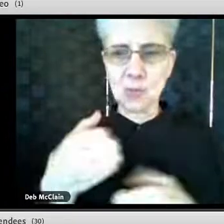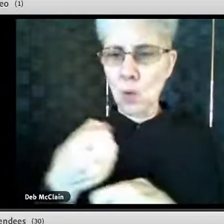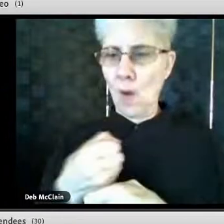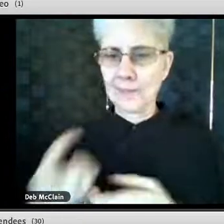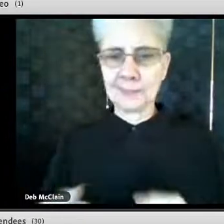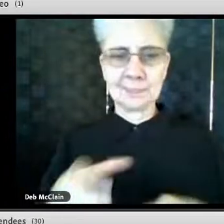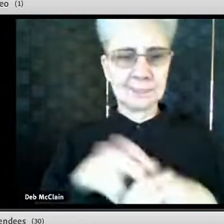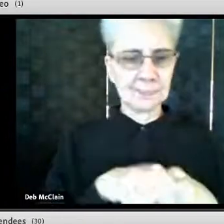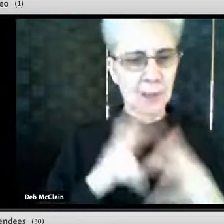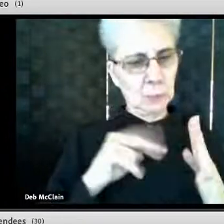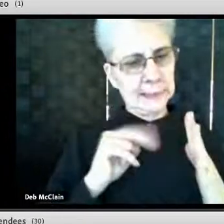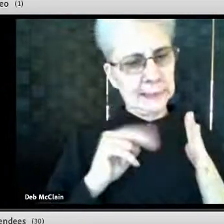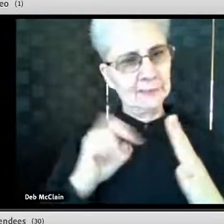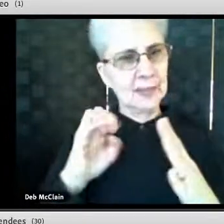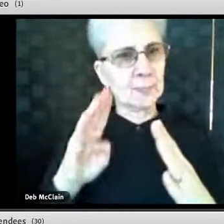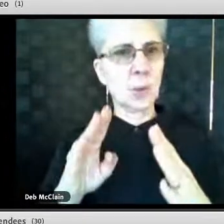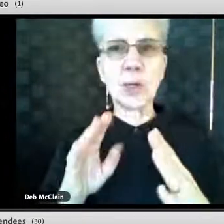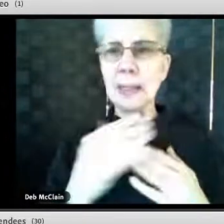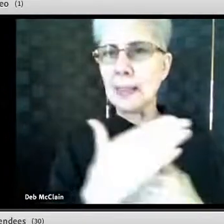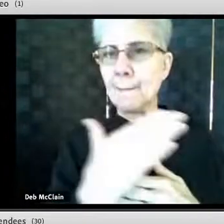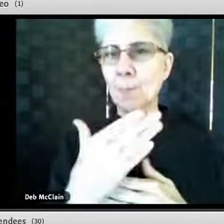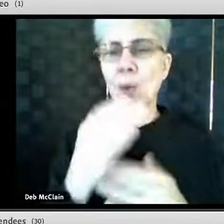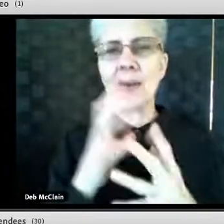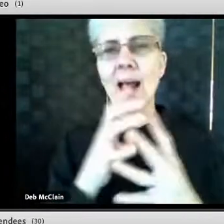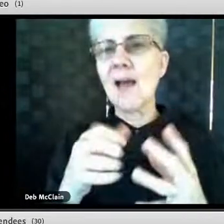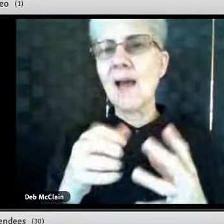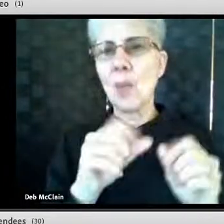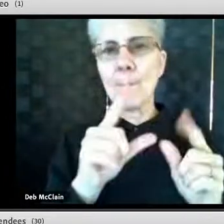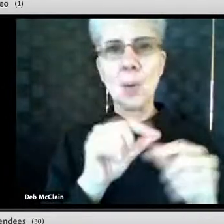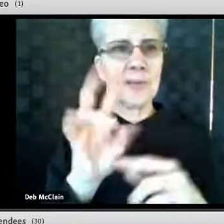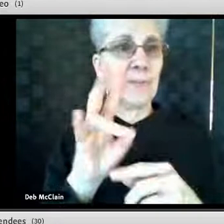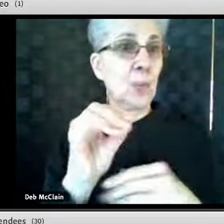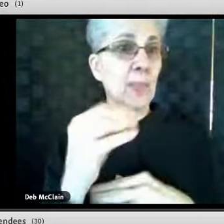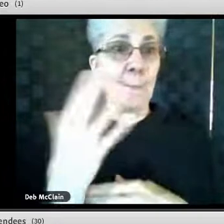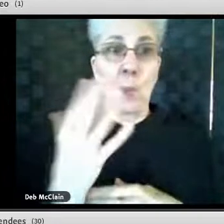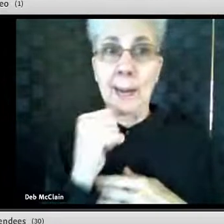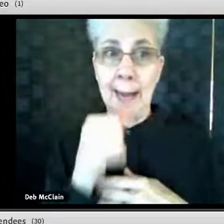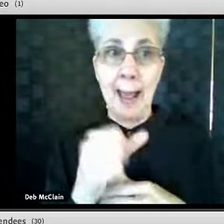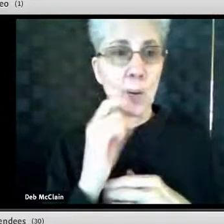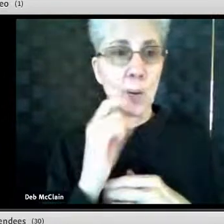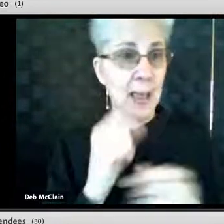They get a cup of coffee, and they read their Facebook, and there's not a lot of other posts at 7:30 in the morning,